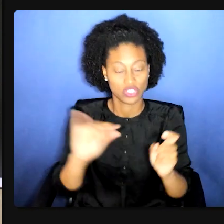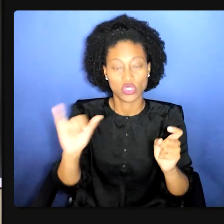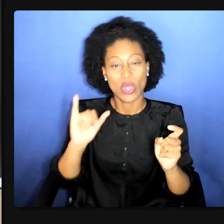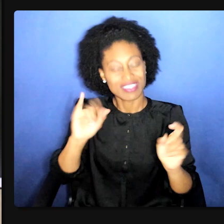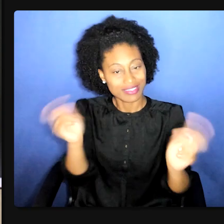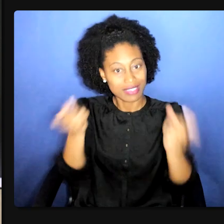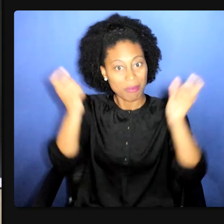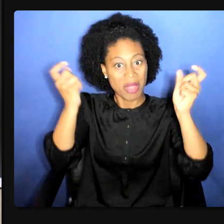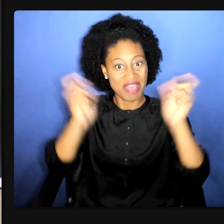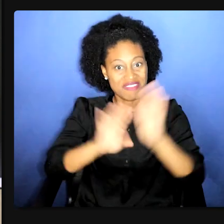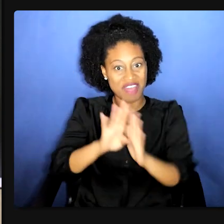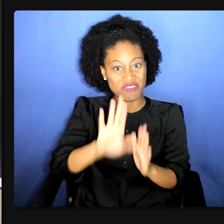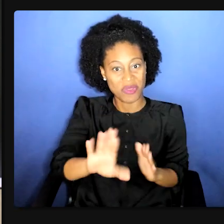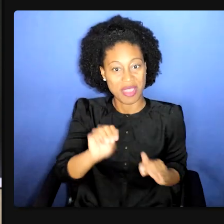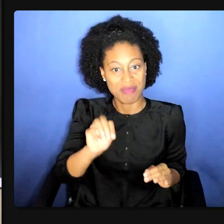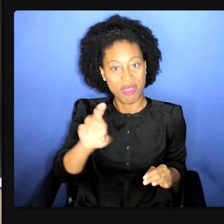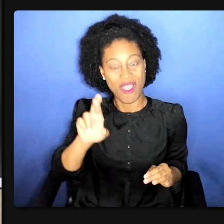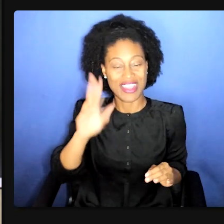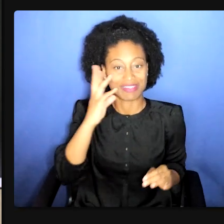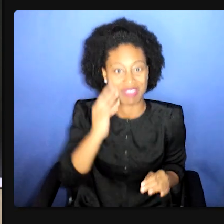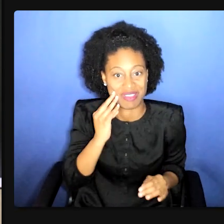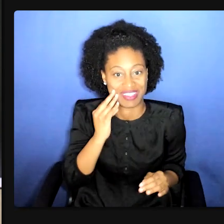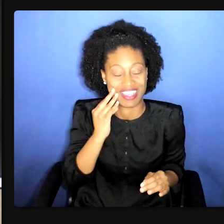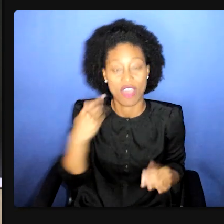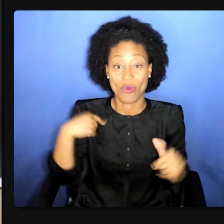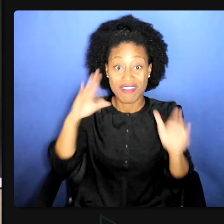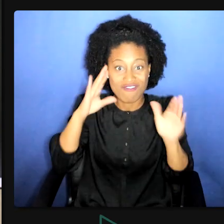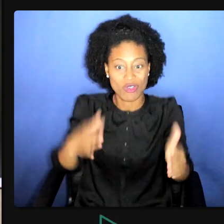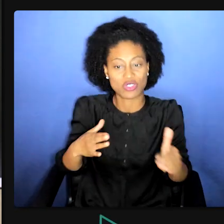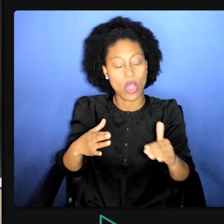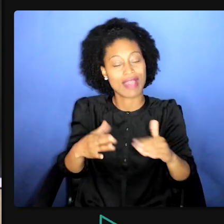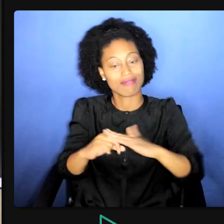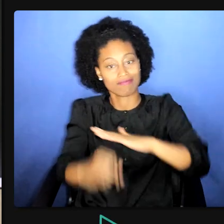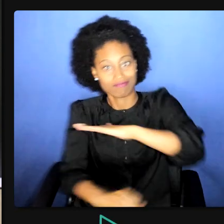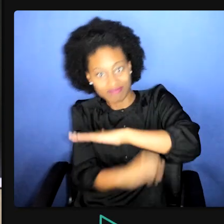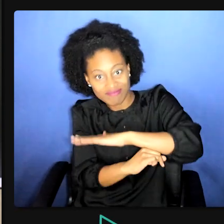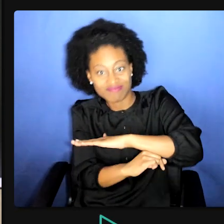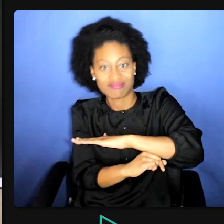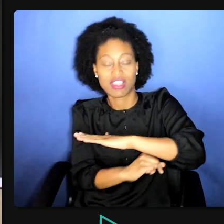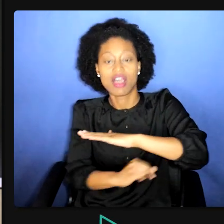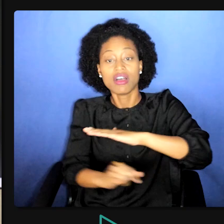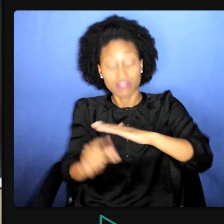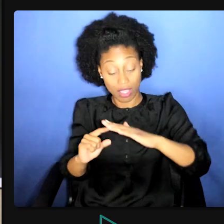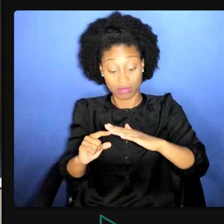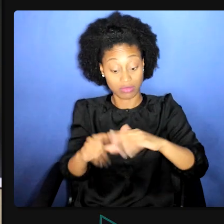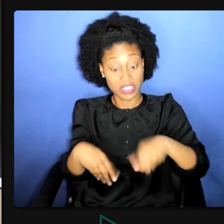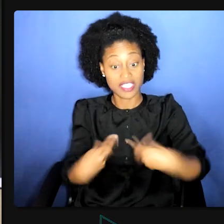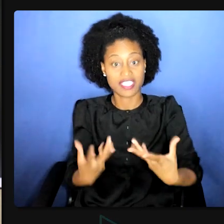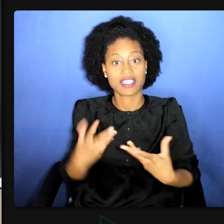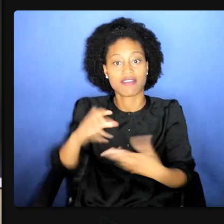experiences we like to focus on the underlying building blocks that make apps functional so